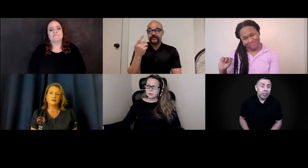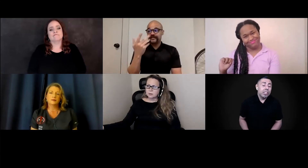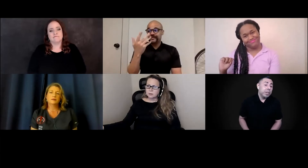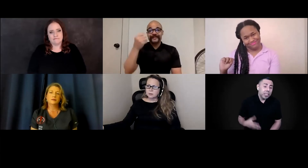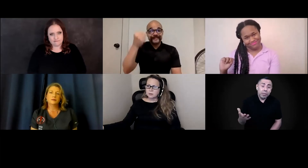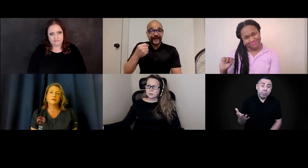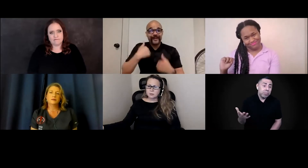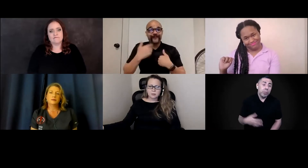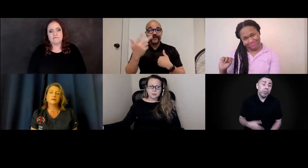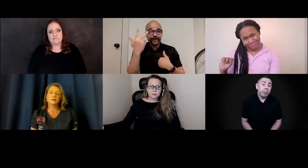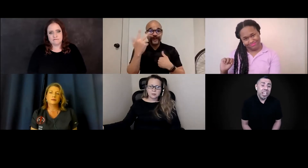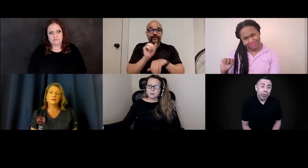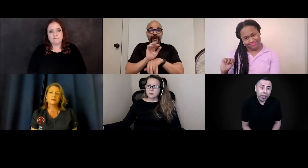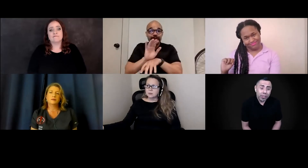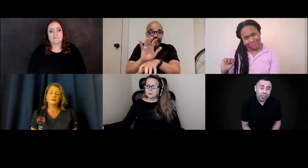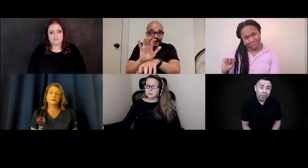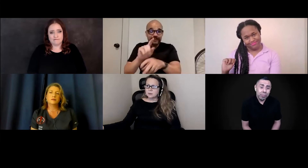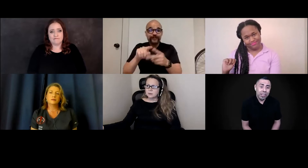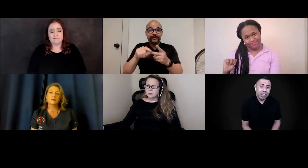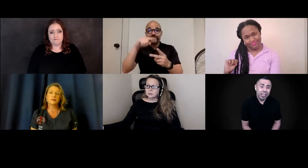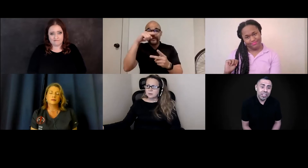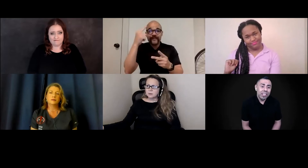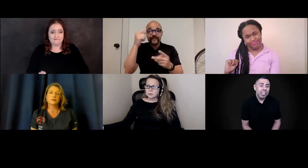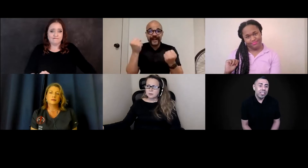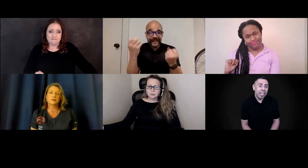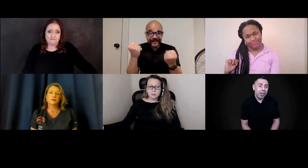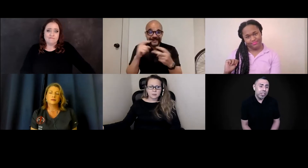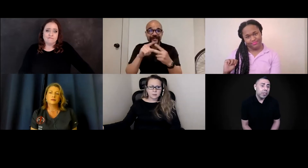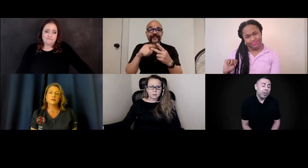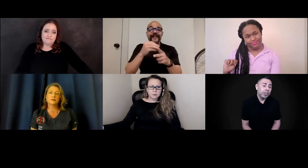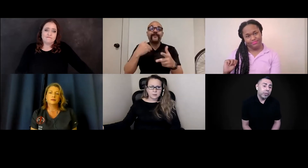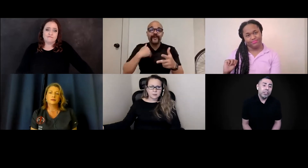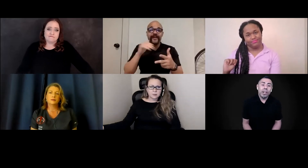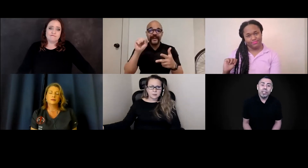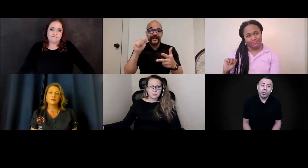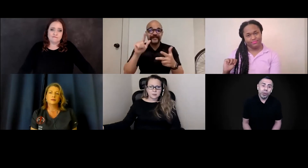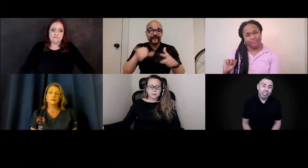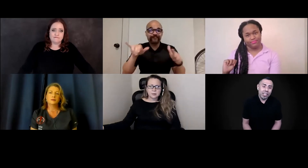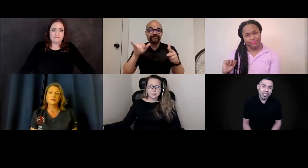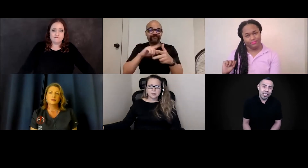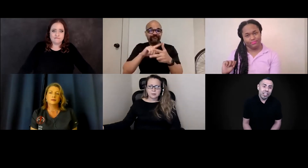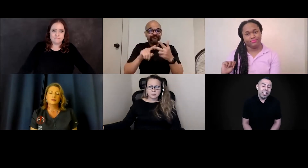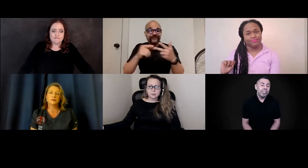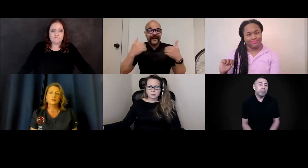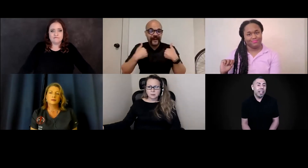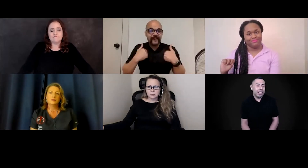Especially people from the south. In the south there are three grassroot organizations.